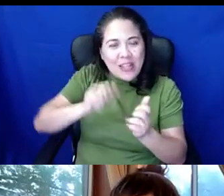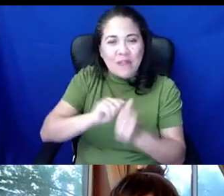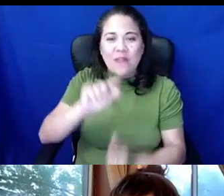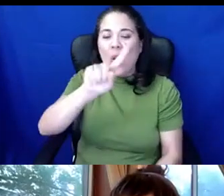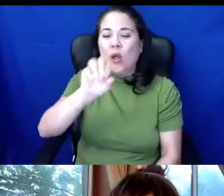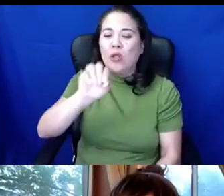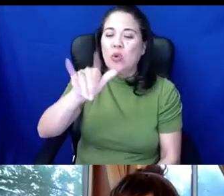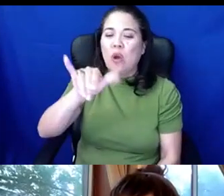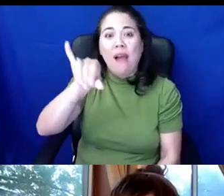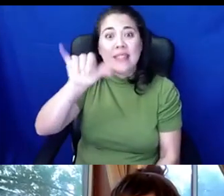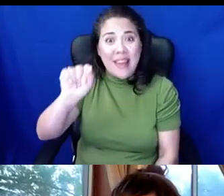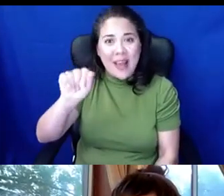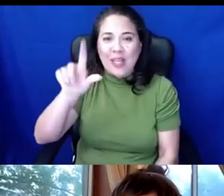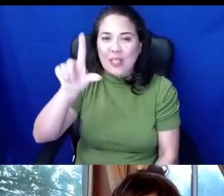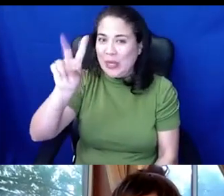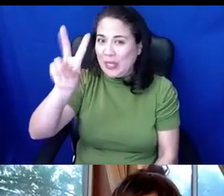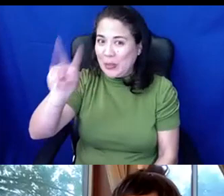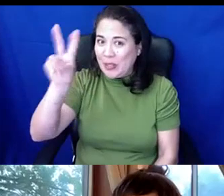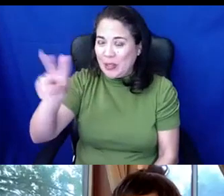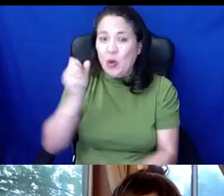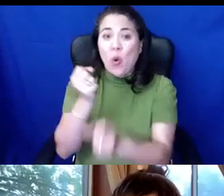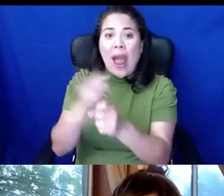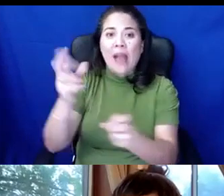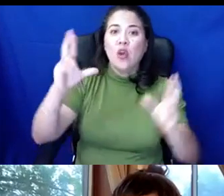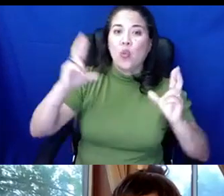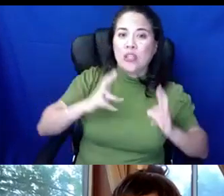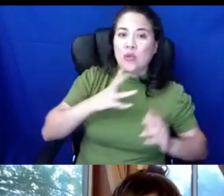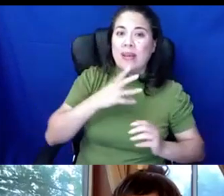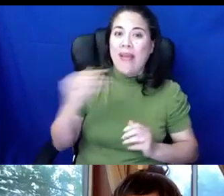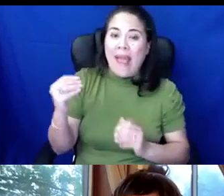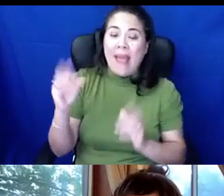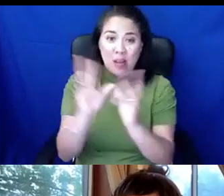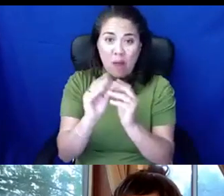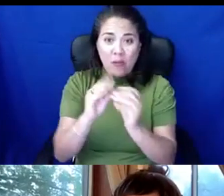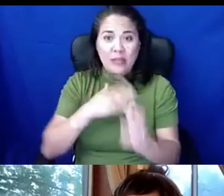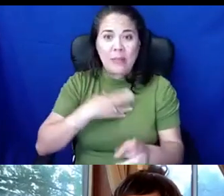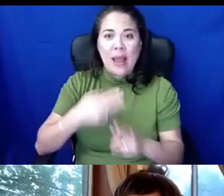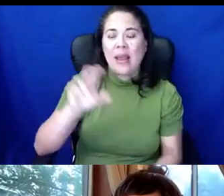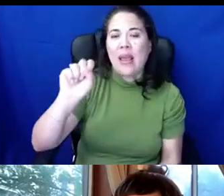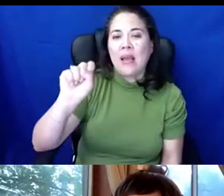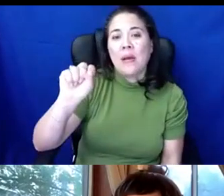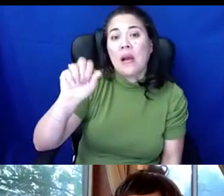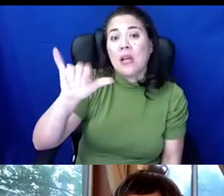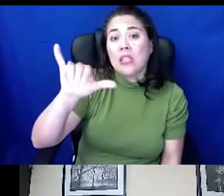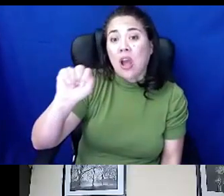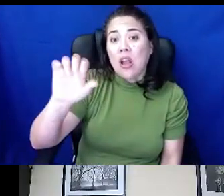Tonya Suther: Annual retreat and conference, my name is tanya soother and it's my honor and privilege to be the emcee for tonight's event.